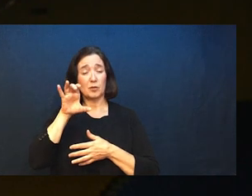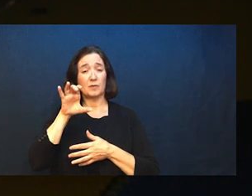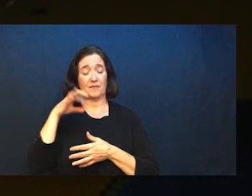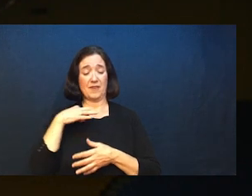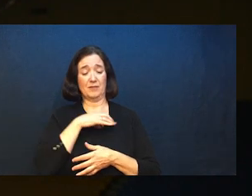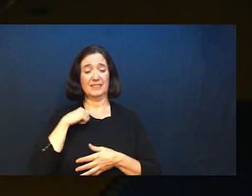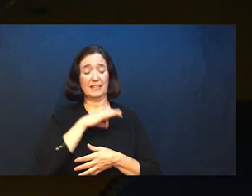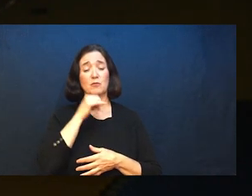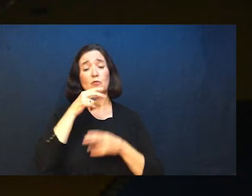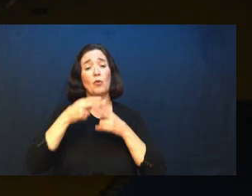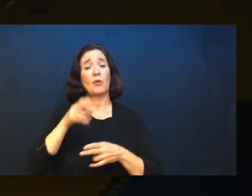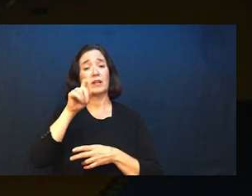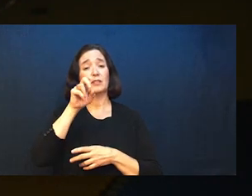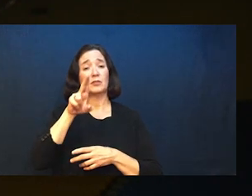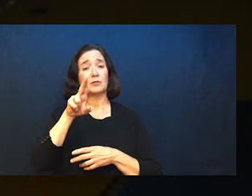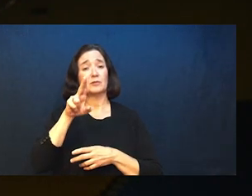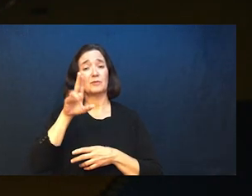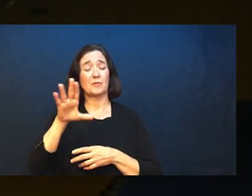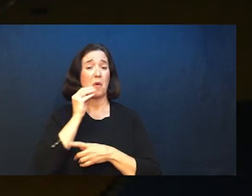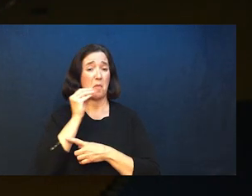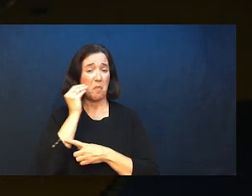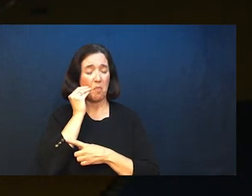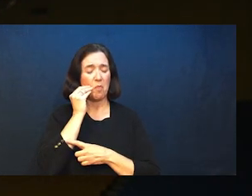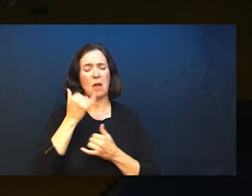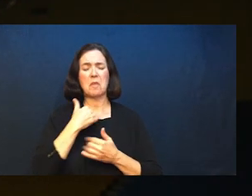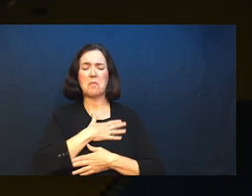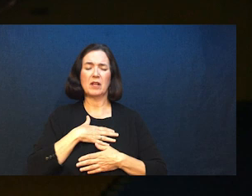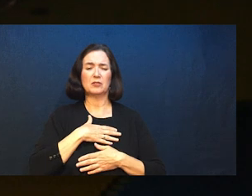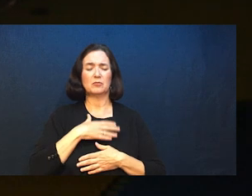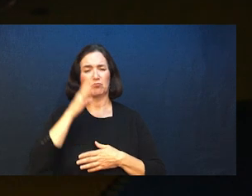and staff who call East Tennessee State University home, it is my pleasure